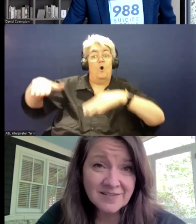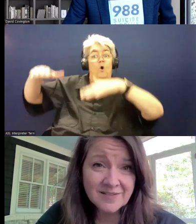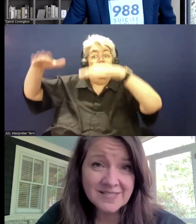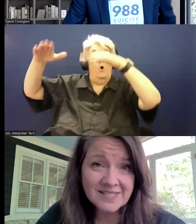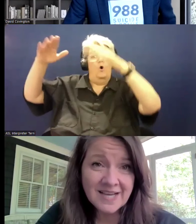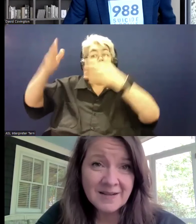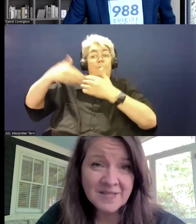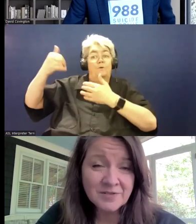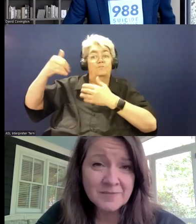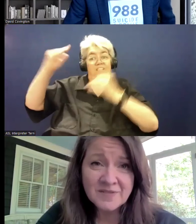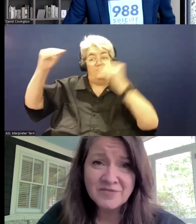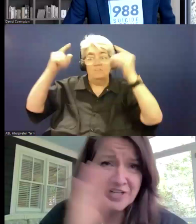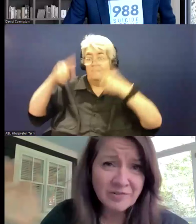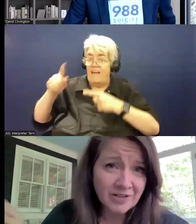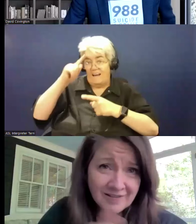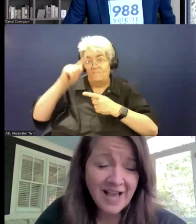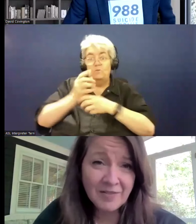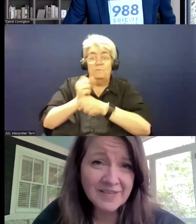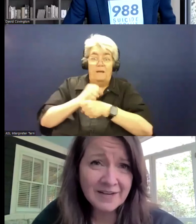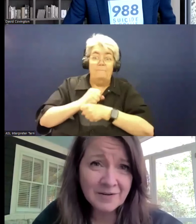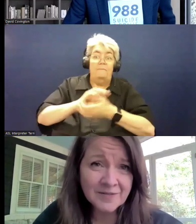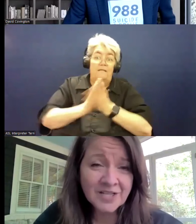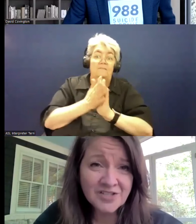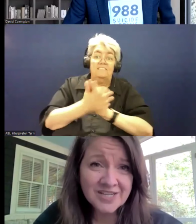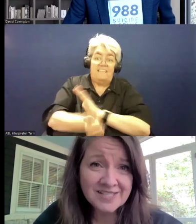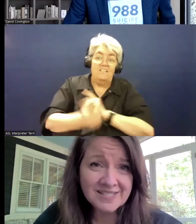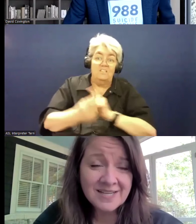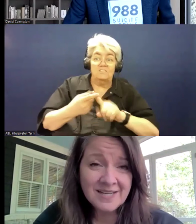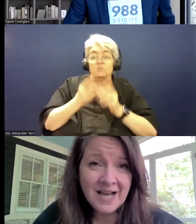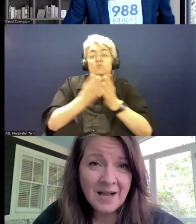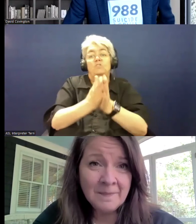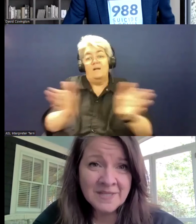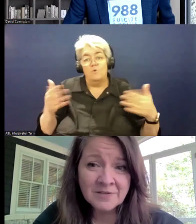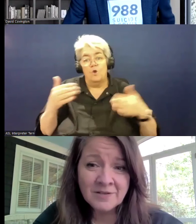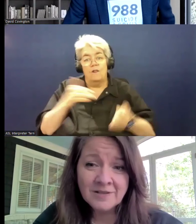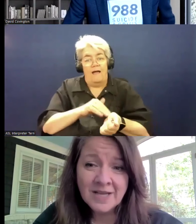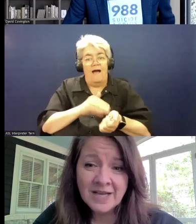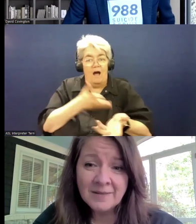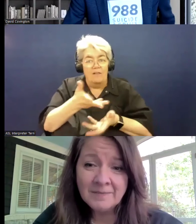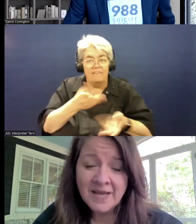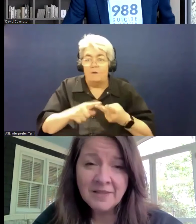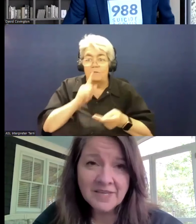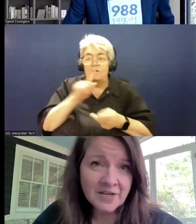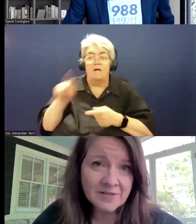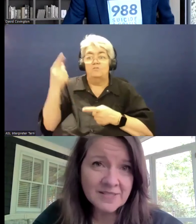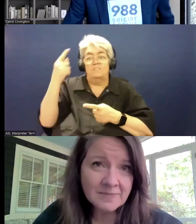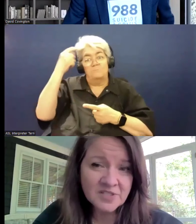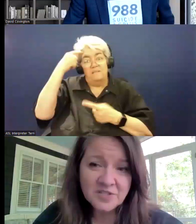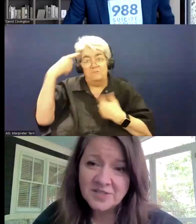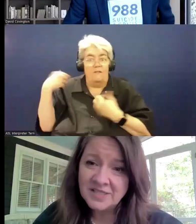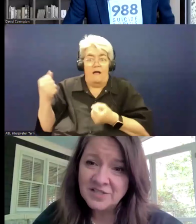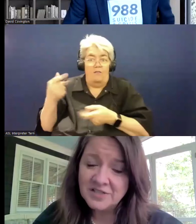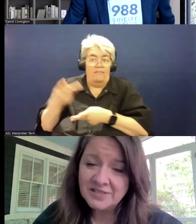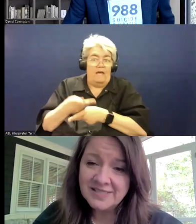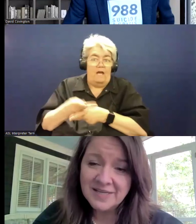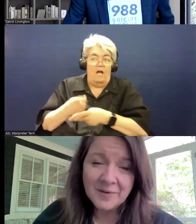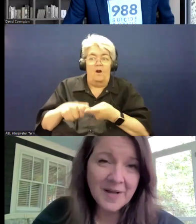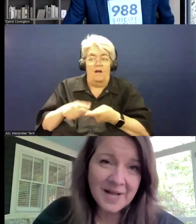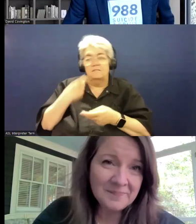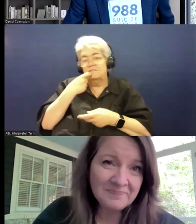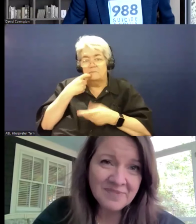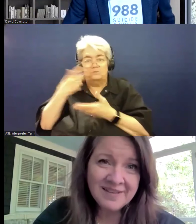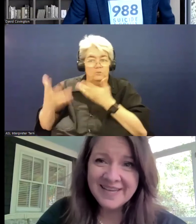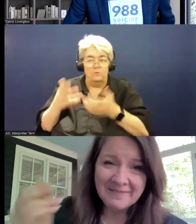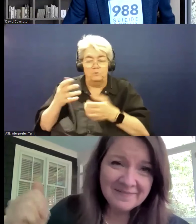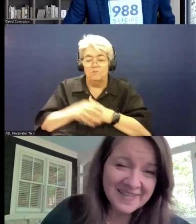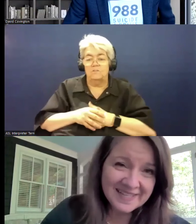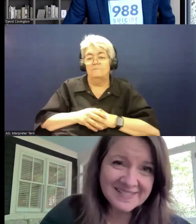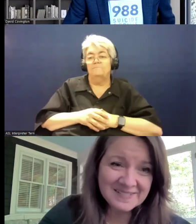SKILLS IN TERMS OF GENERAL HEALTH CARE AND NOT JUST MEN TAL HEALTH CARE. THANKS.